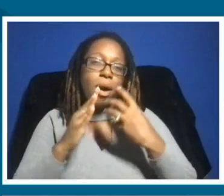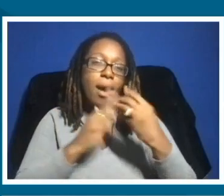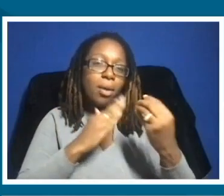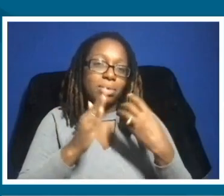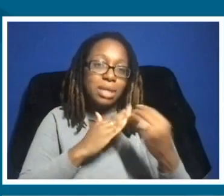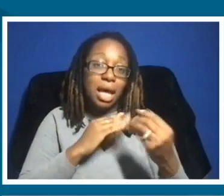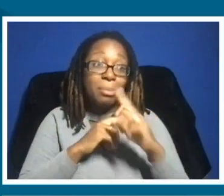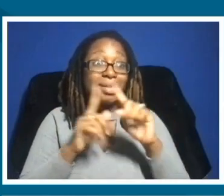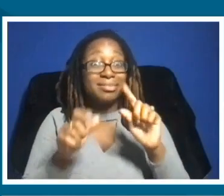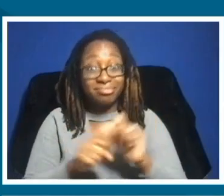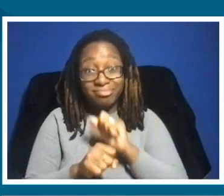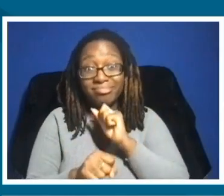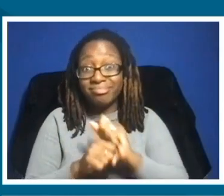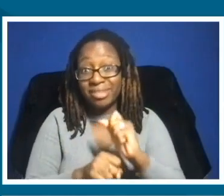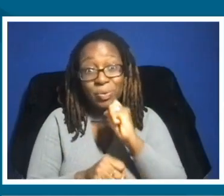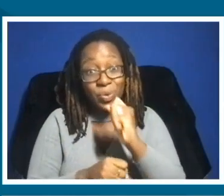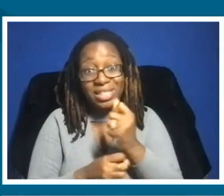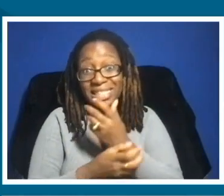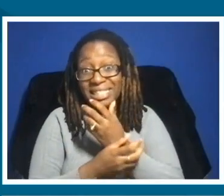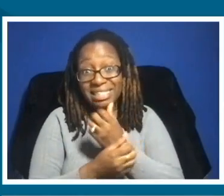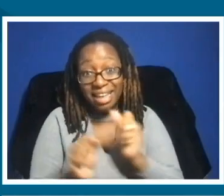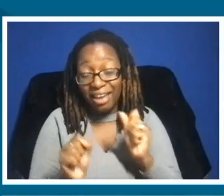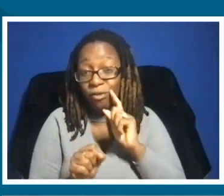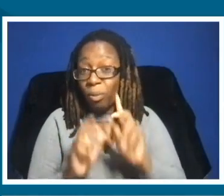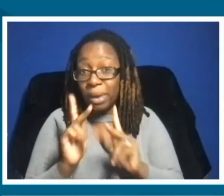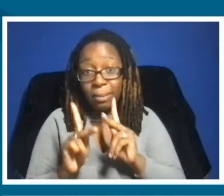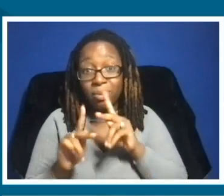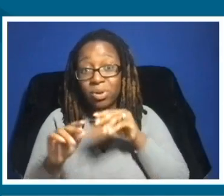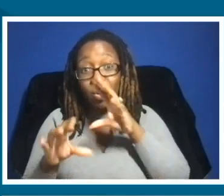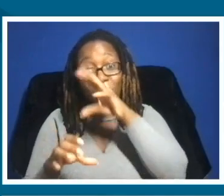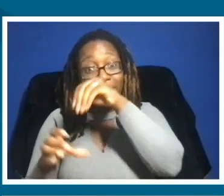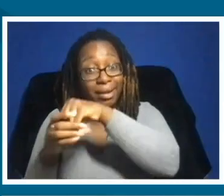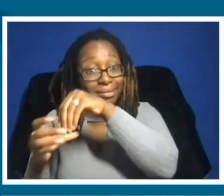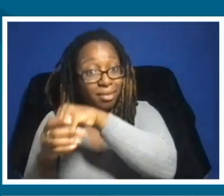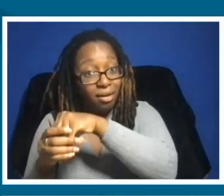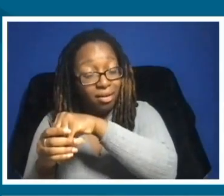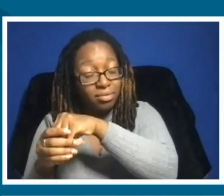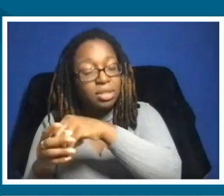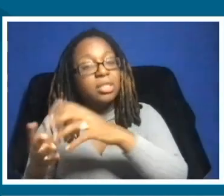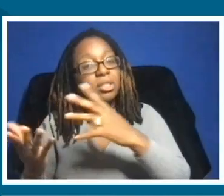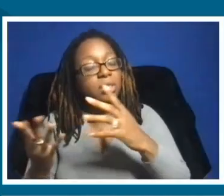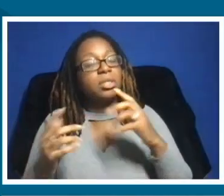to invite visitors indoors